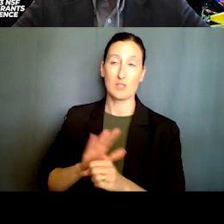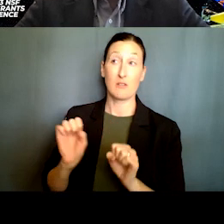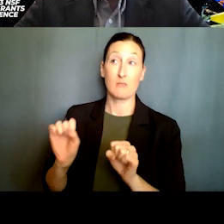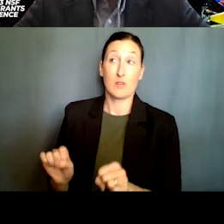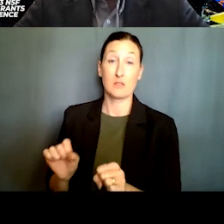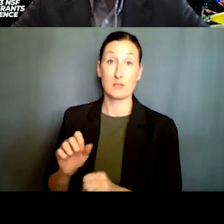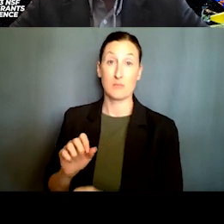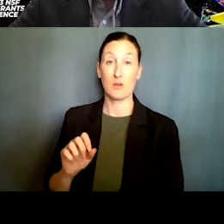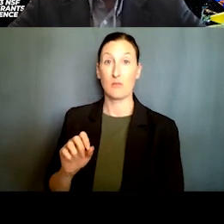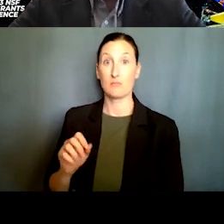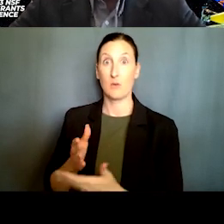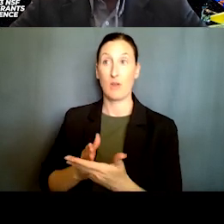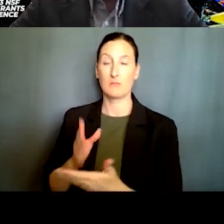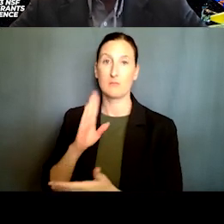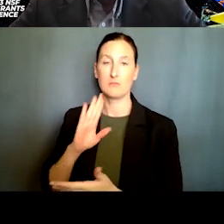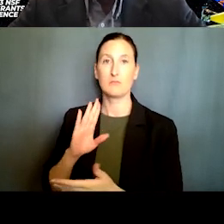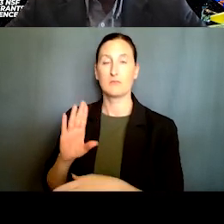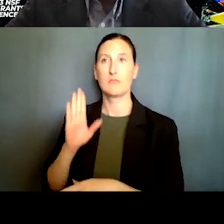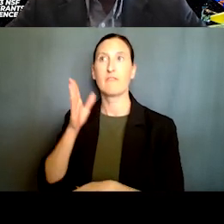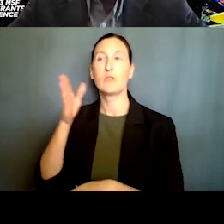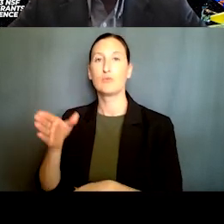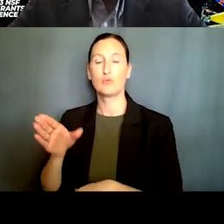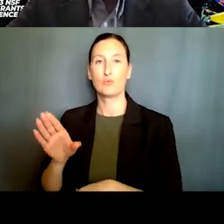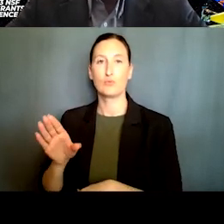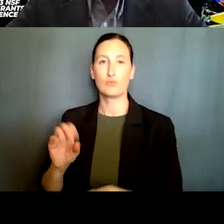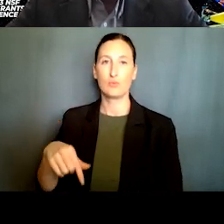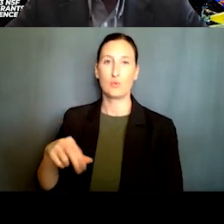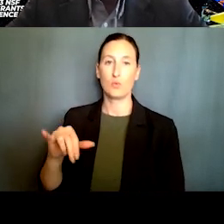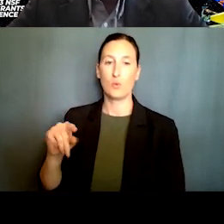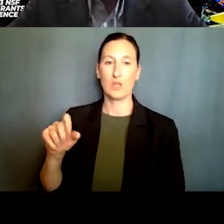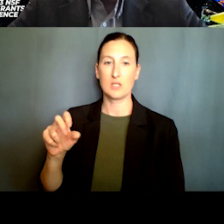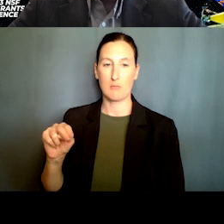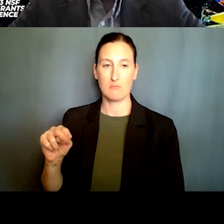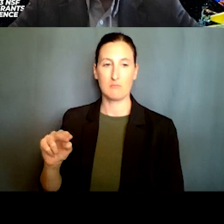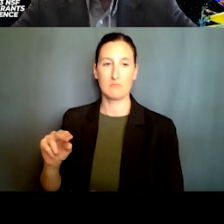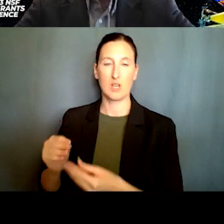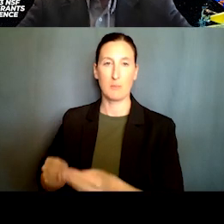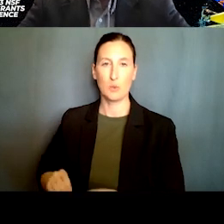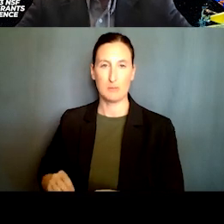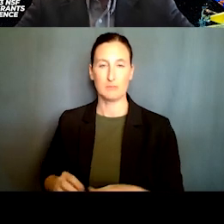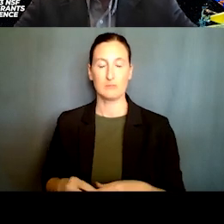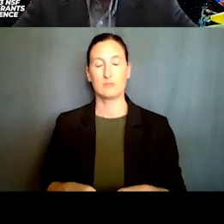a possible key to future quantum computing. This is where we are going forward.